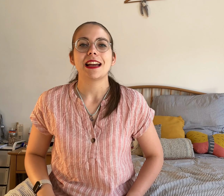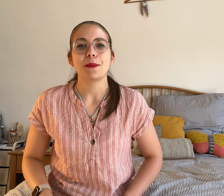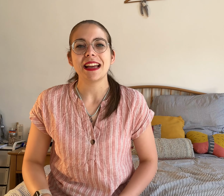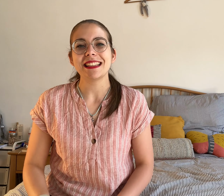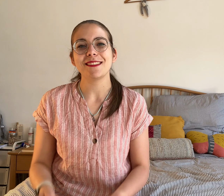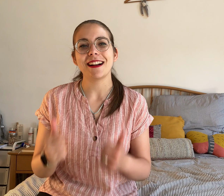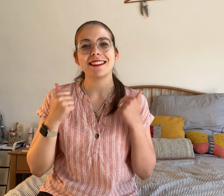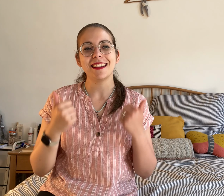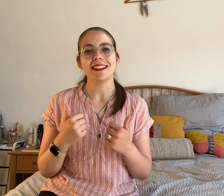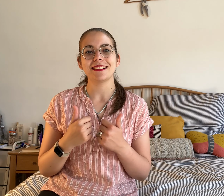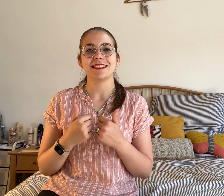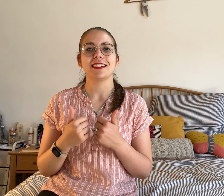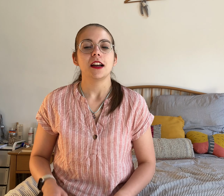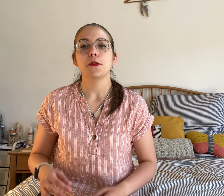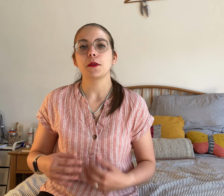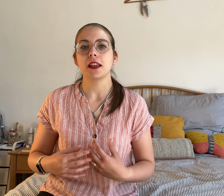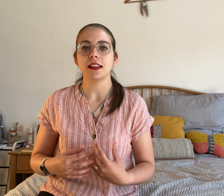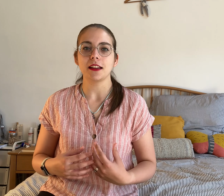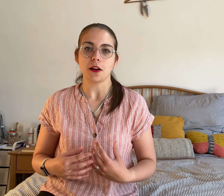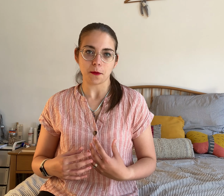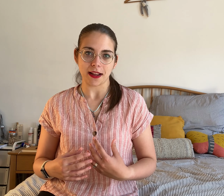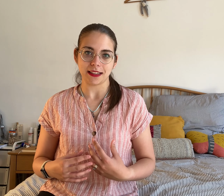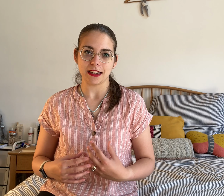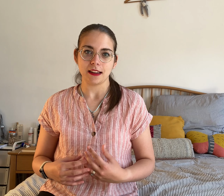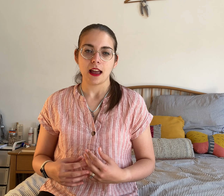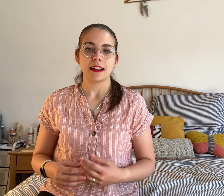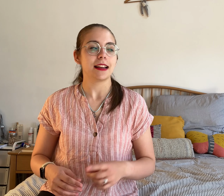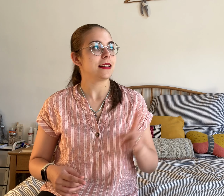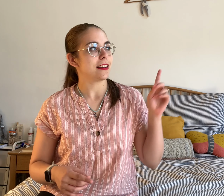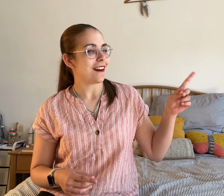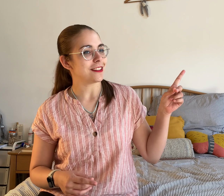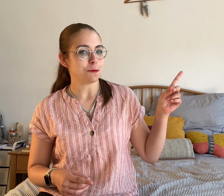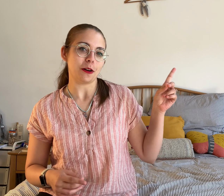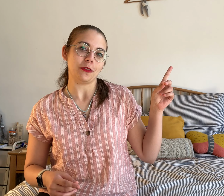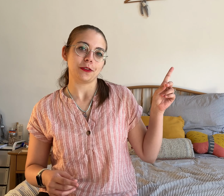Amazing, well done! If you think that you're ready, click at the card above